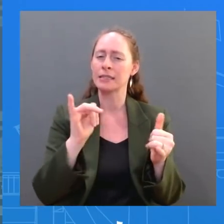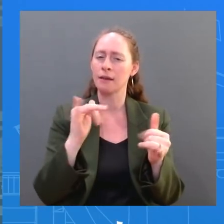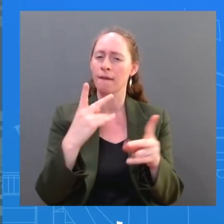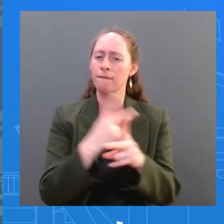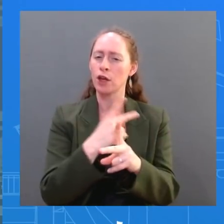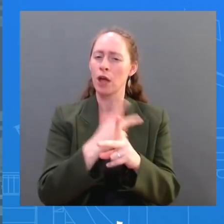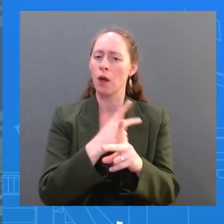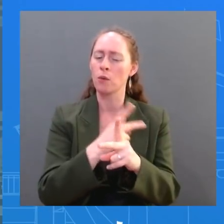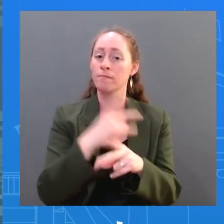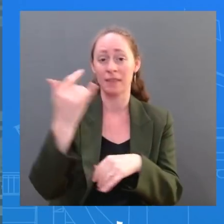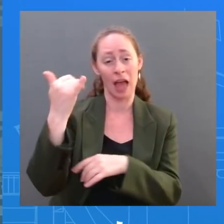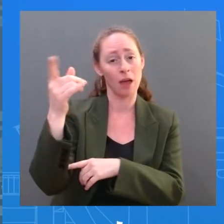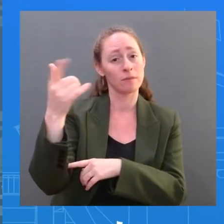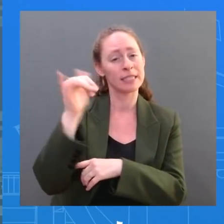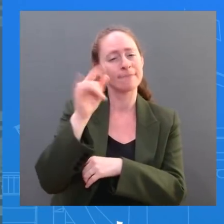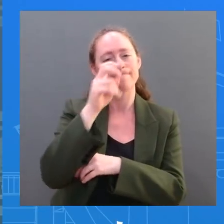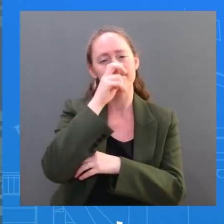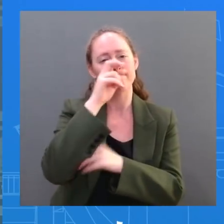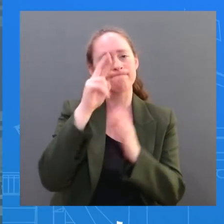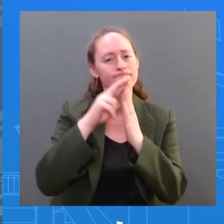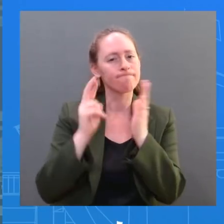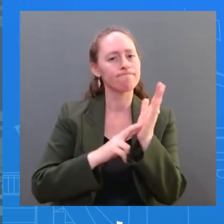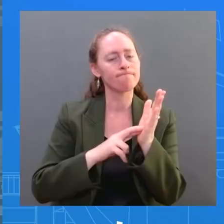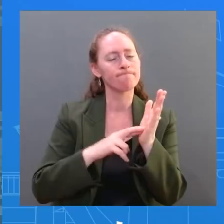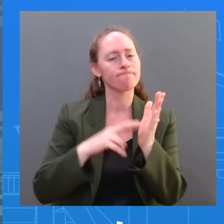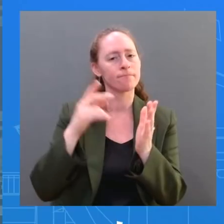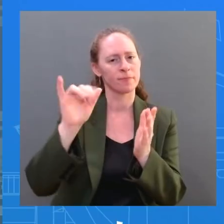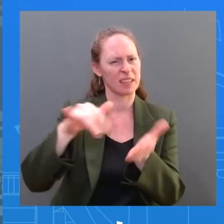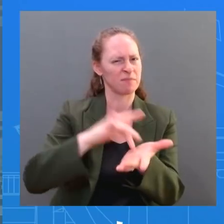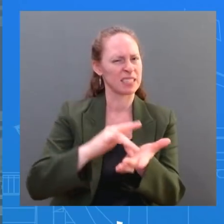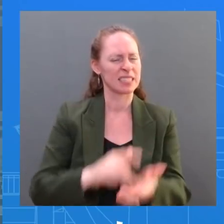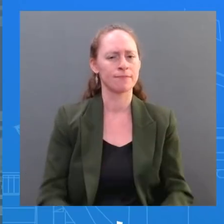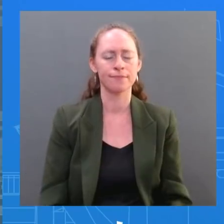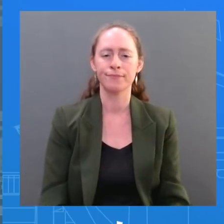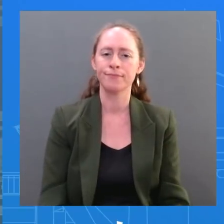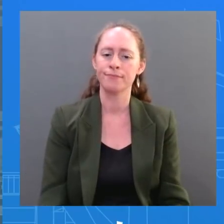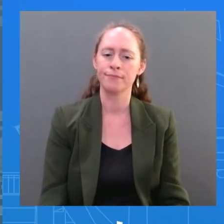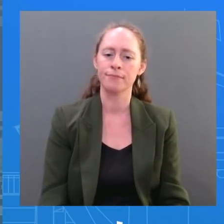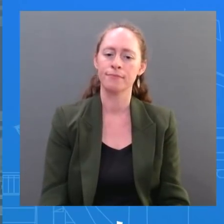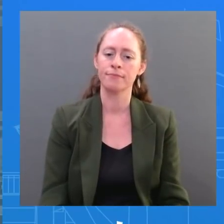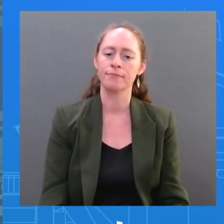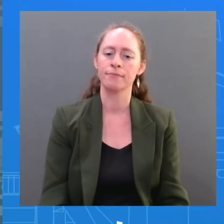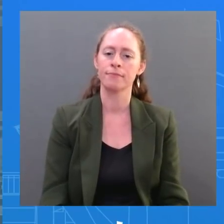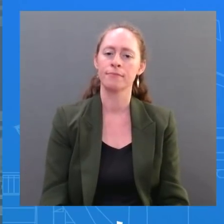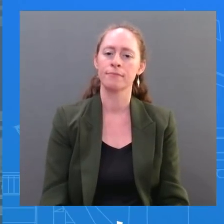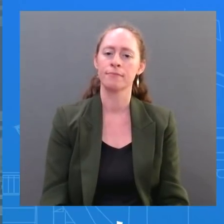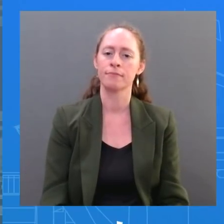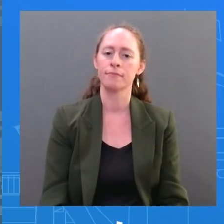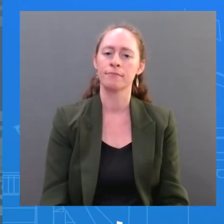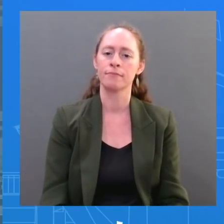Ms. Jean-Pierre: Last question. The Press: Thank you. One of the executive actions announced today was creating a task force.